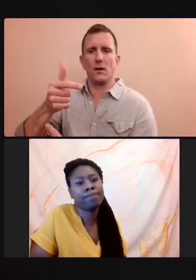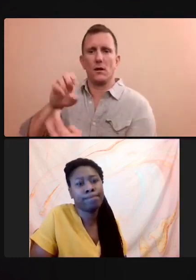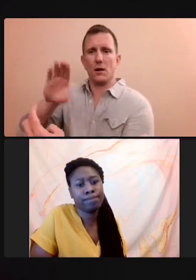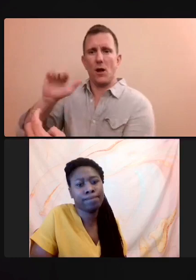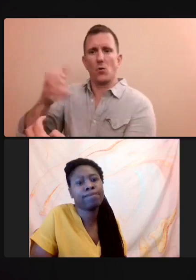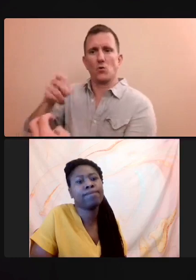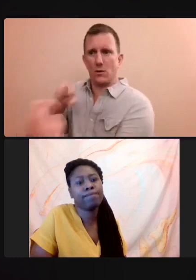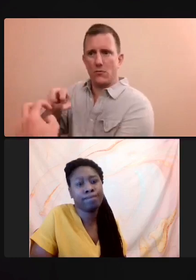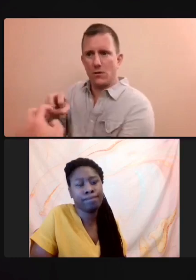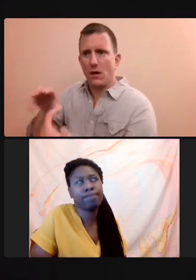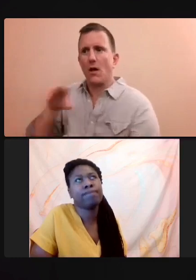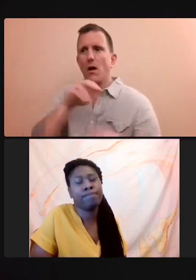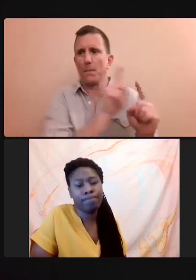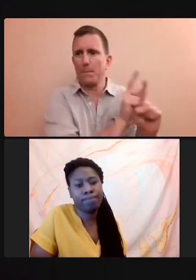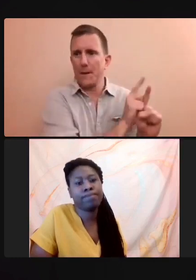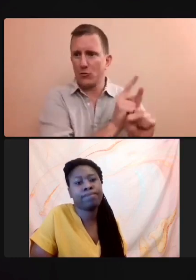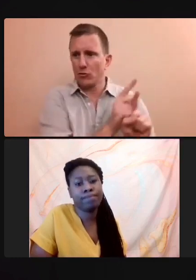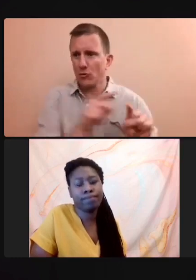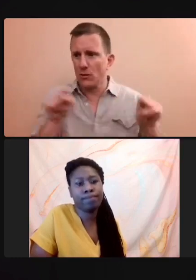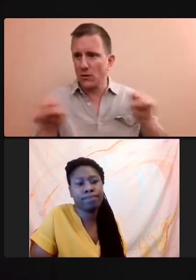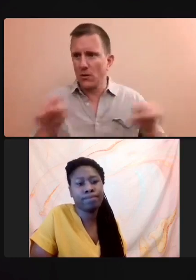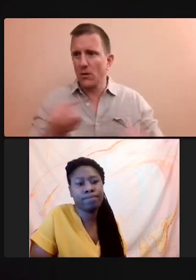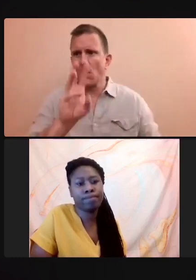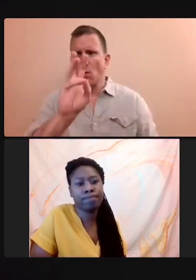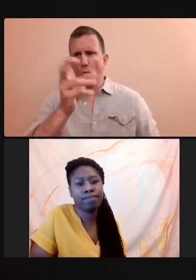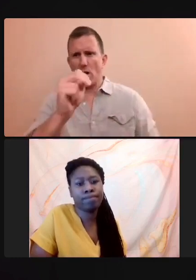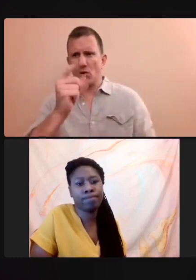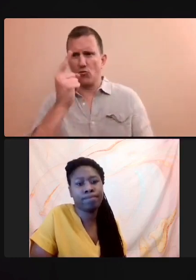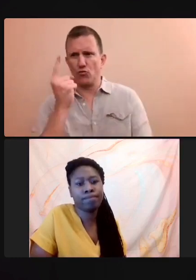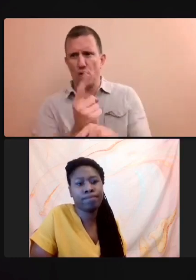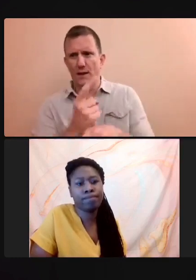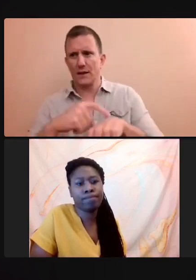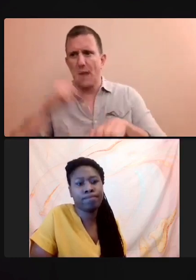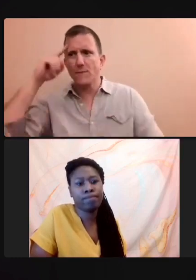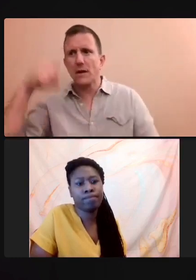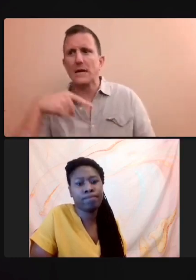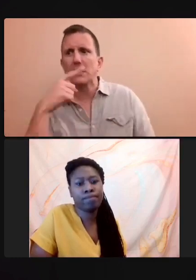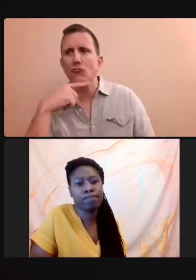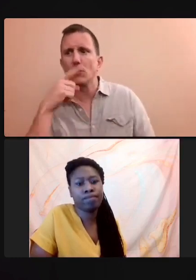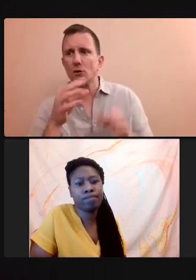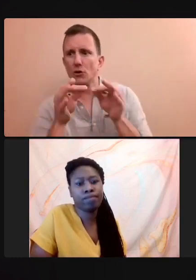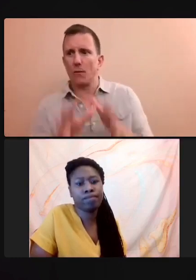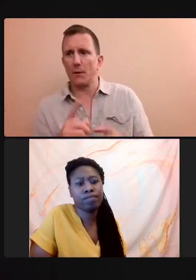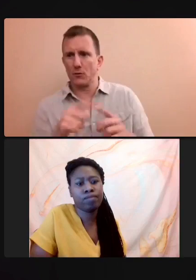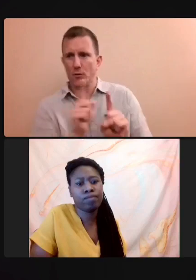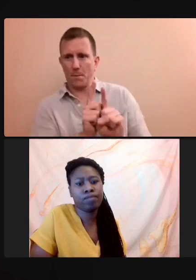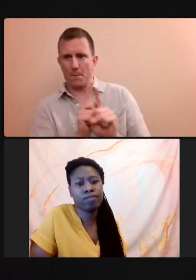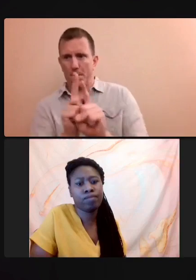other folks that have questions, please feel free to use the on the bottom screen. You see the little raise hand icon.